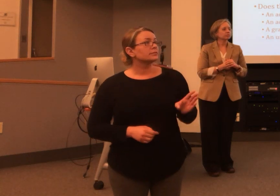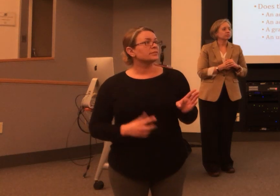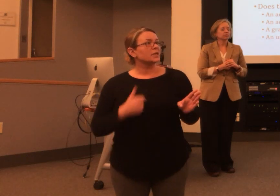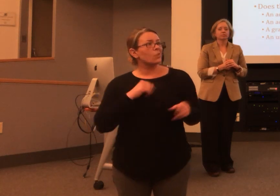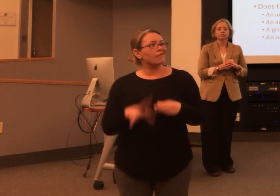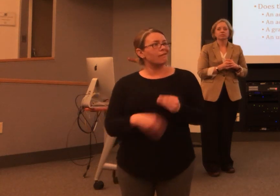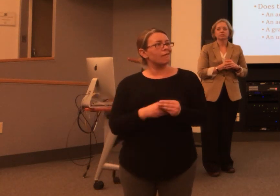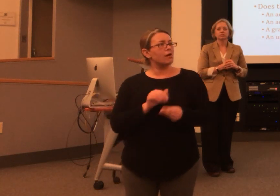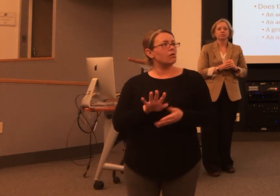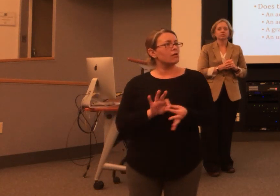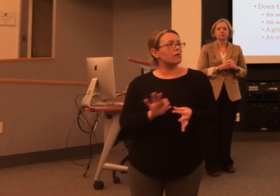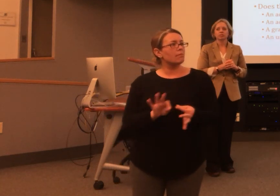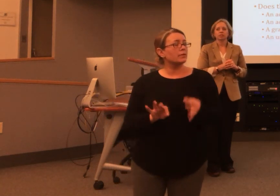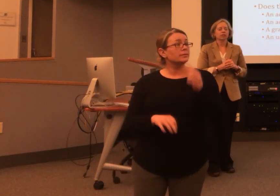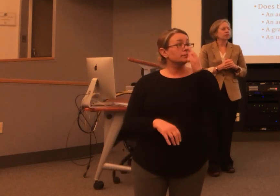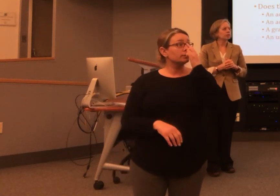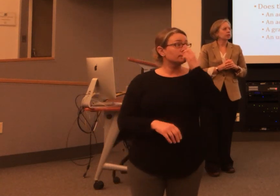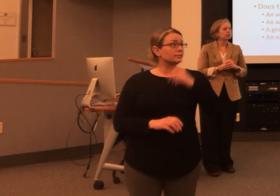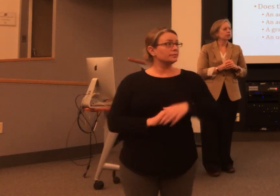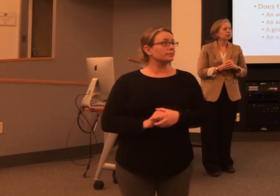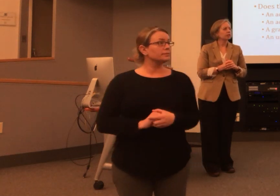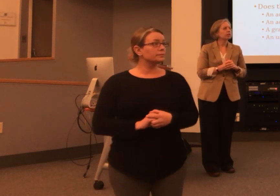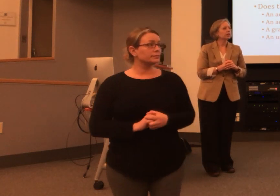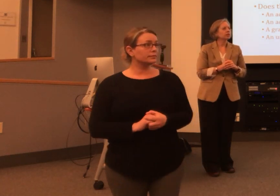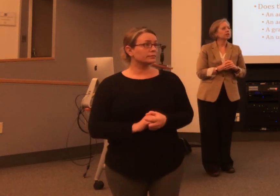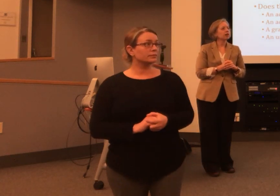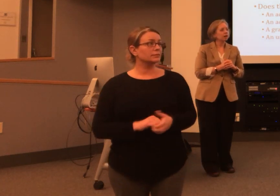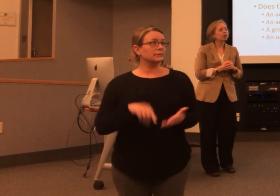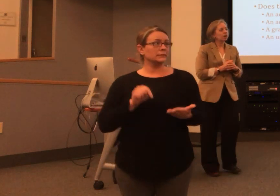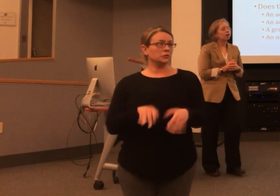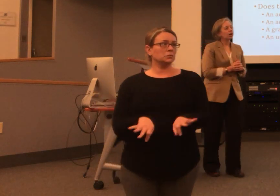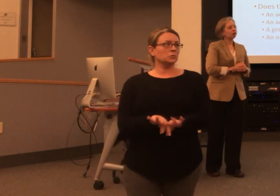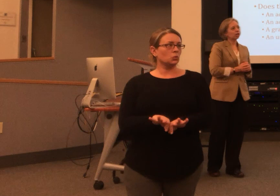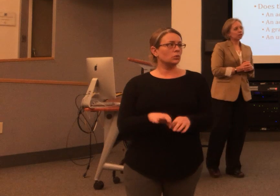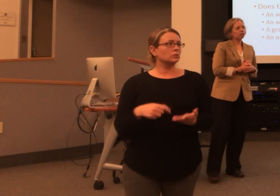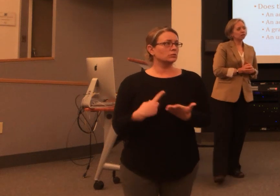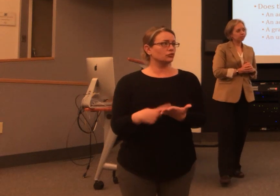[Man] I will tie into your question, it's a very important discussion because for me,